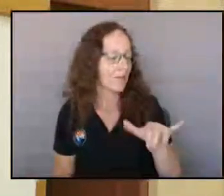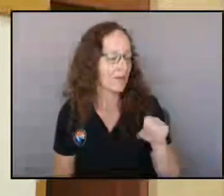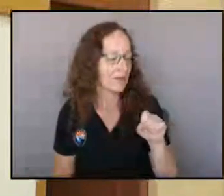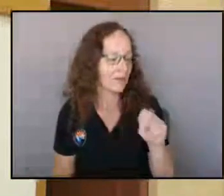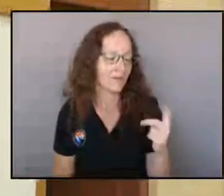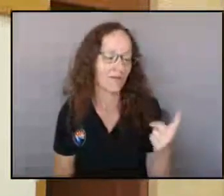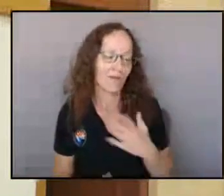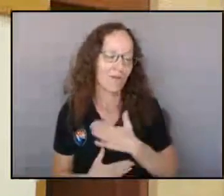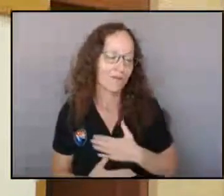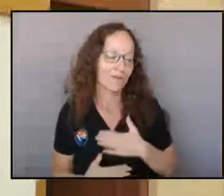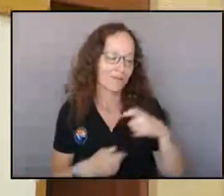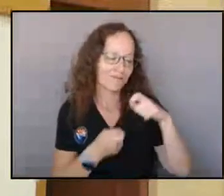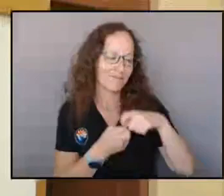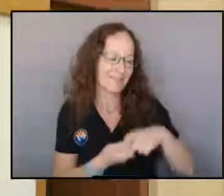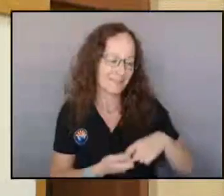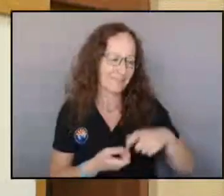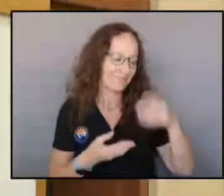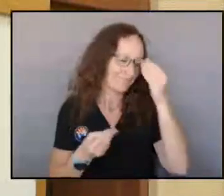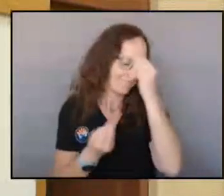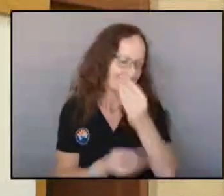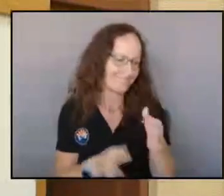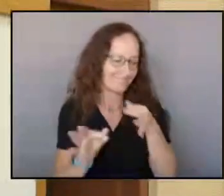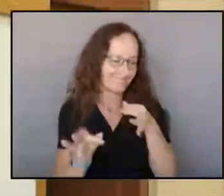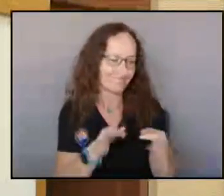I DID WANT TO SHARE SOME NUMBERS FOR THE FOLKS